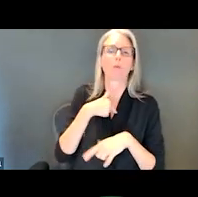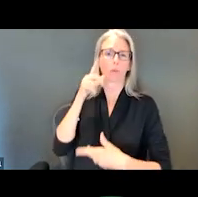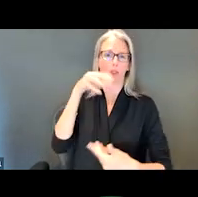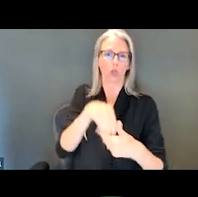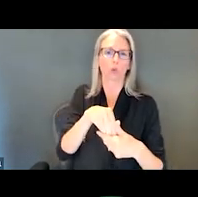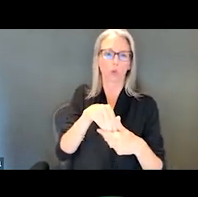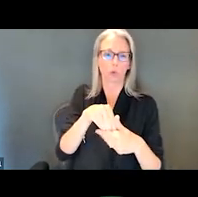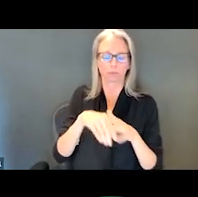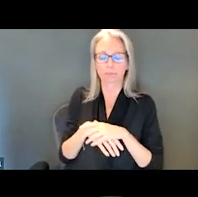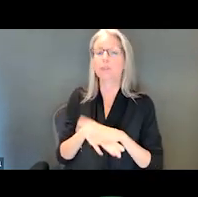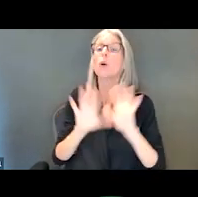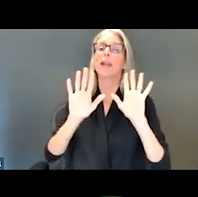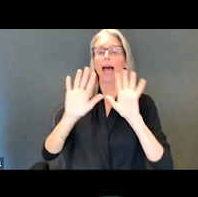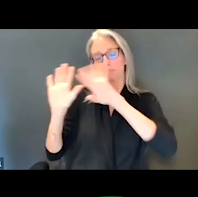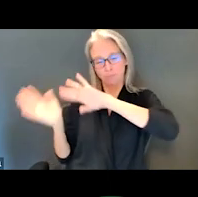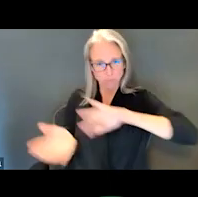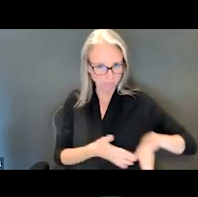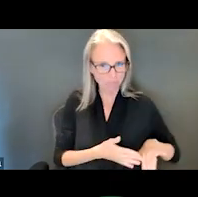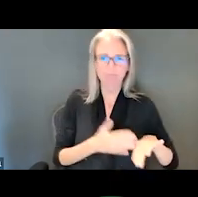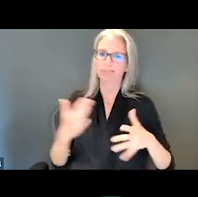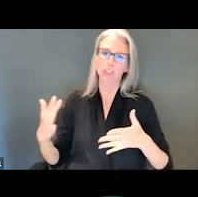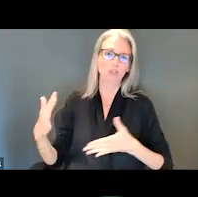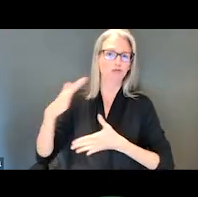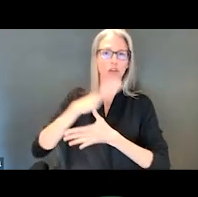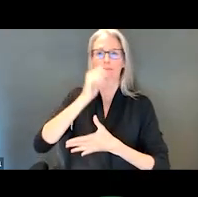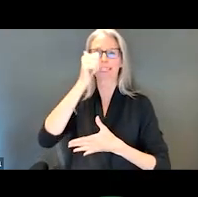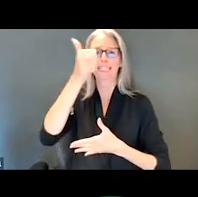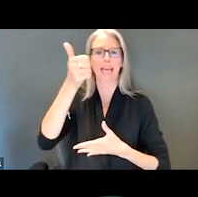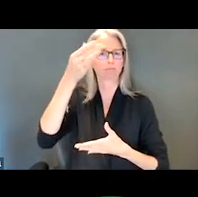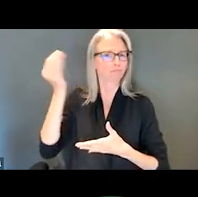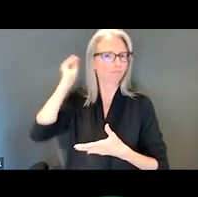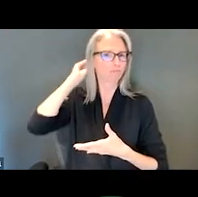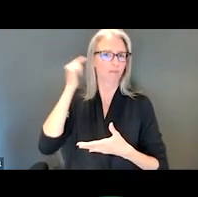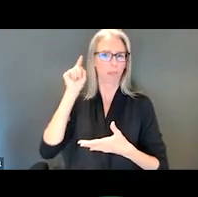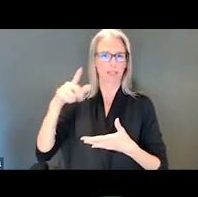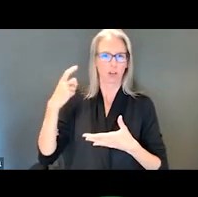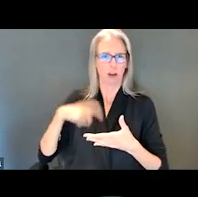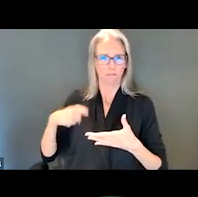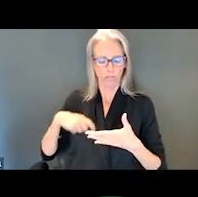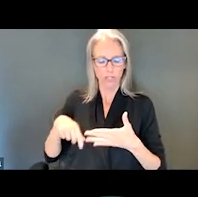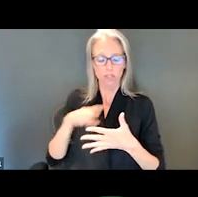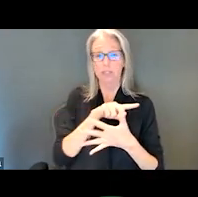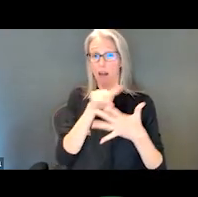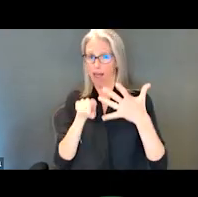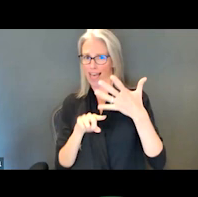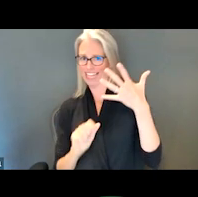to kind of to the goal of connecting with each other, improving accessibility should not be done alone.